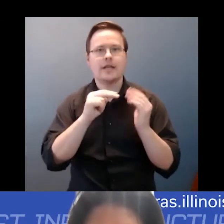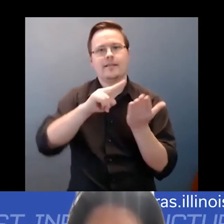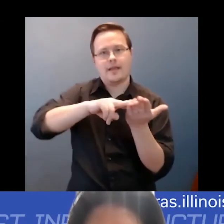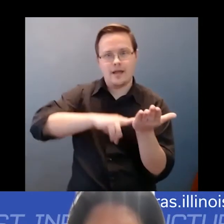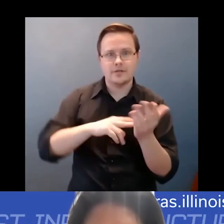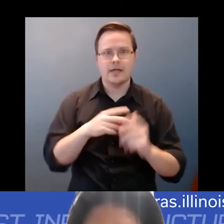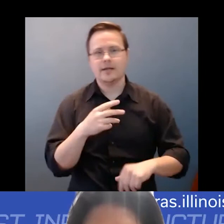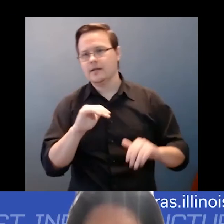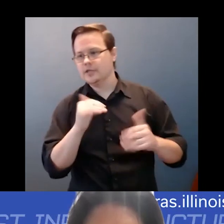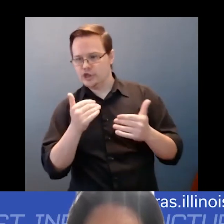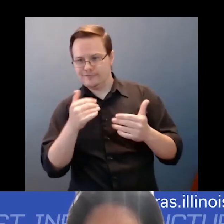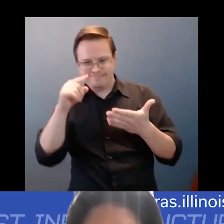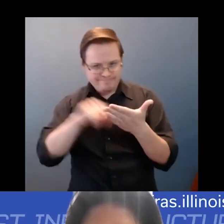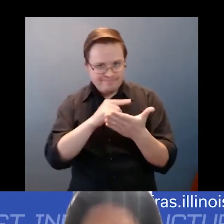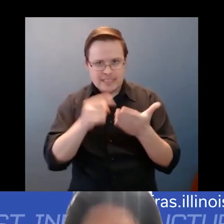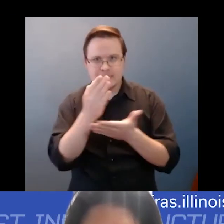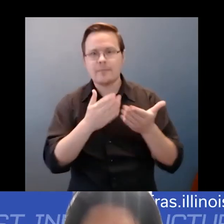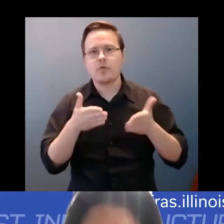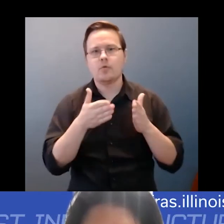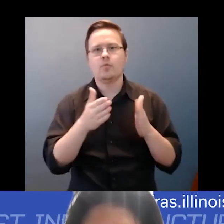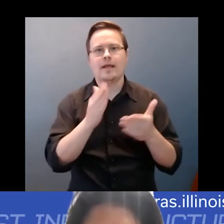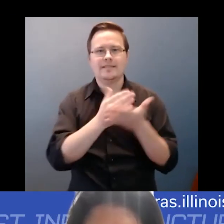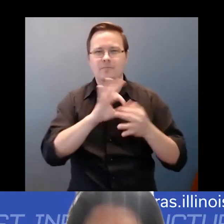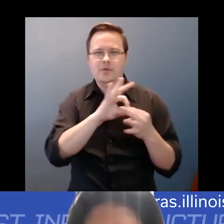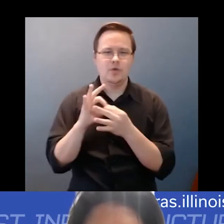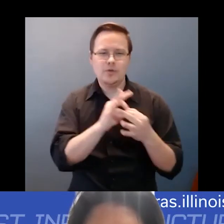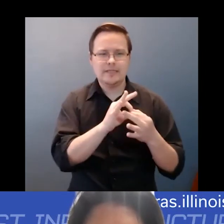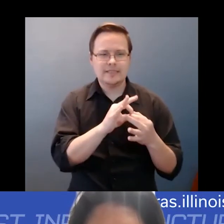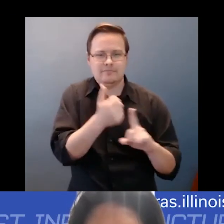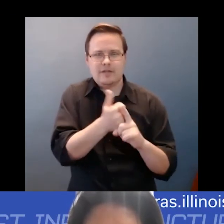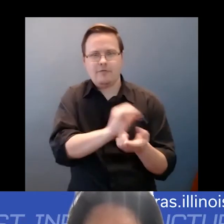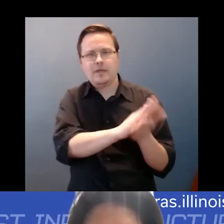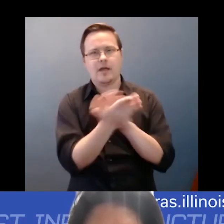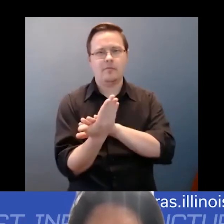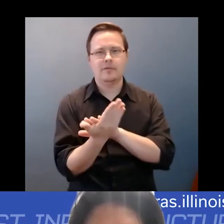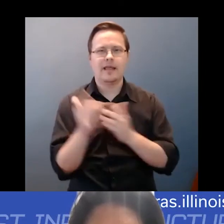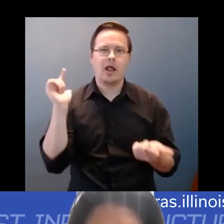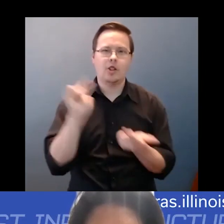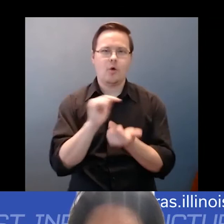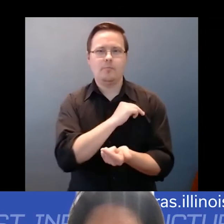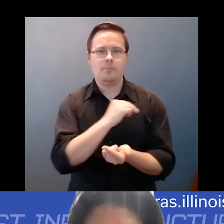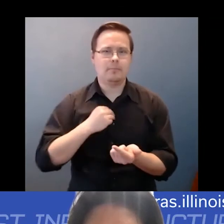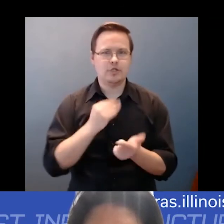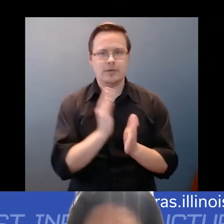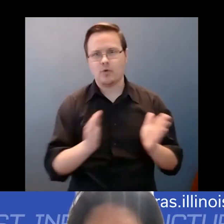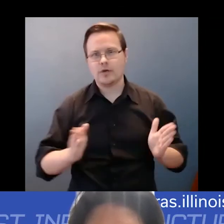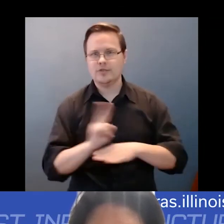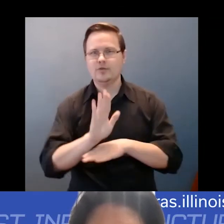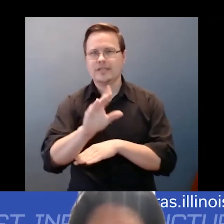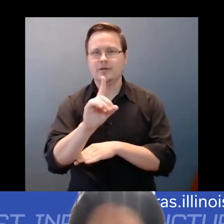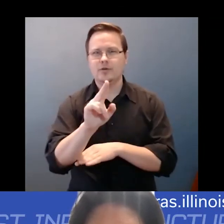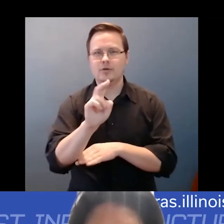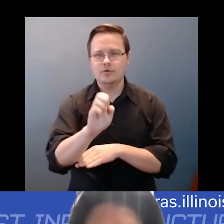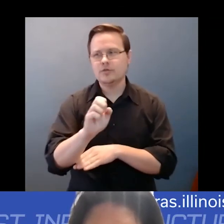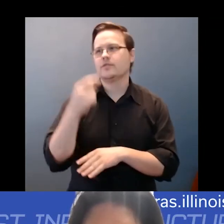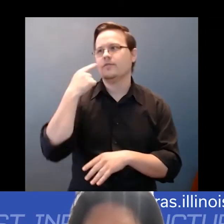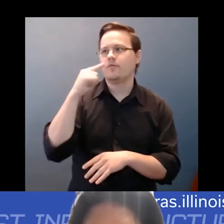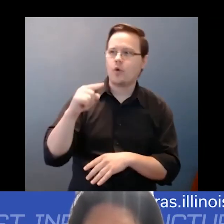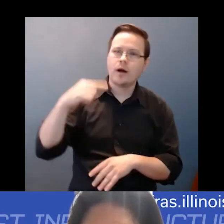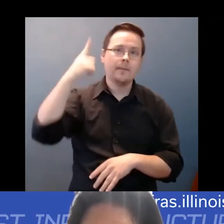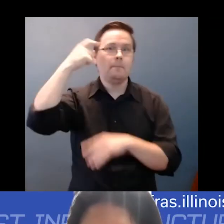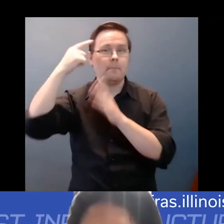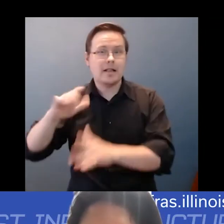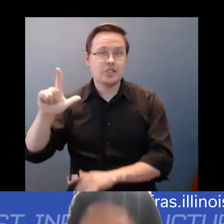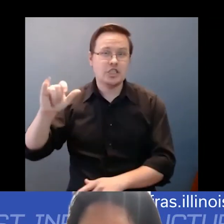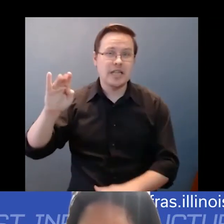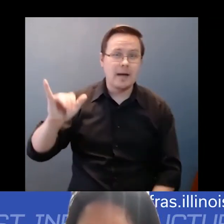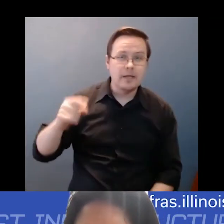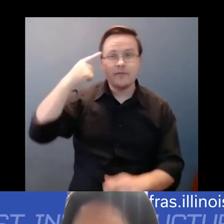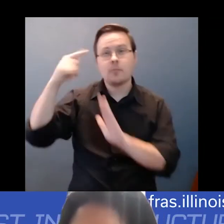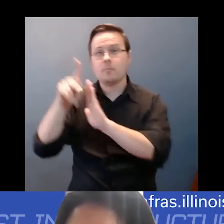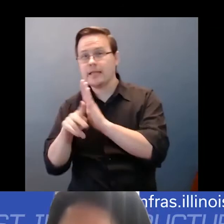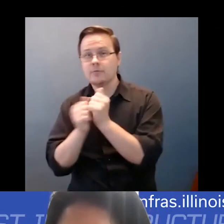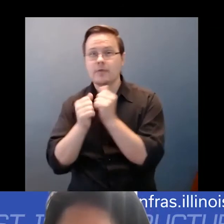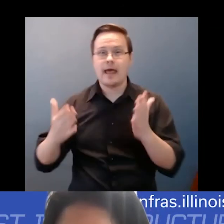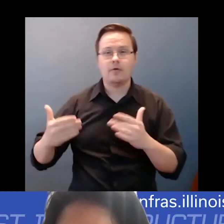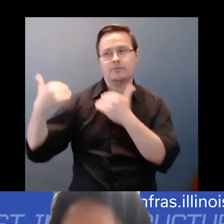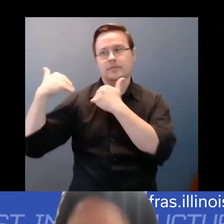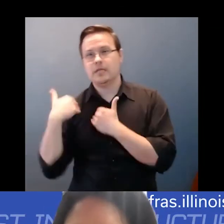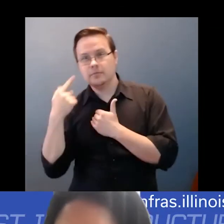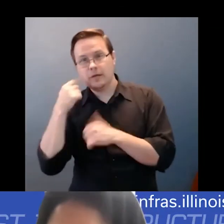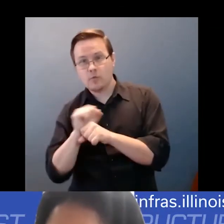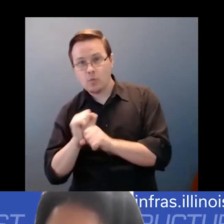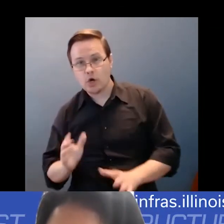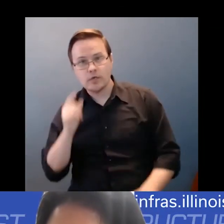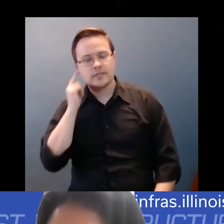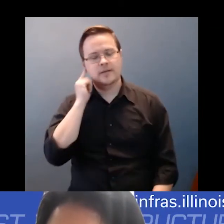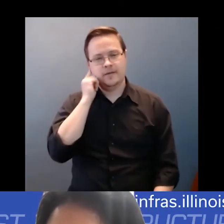the terms of the contract, you know, she critiques the some of the way some unions have turned into like low membership organizations that use their dues to like lobby politicians for policies like without much accountability to workers.